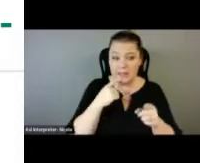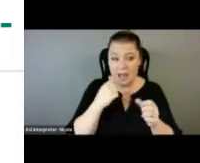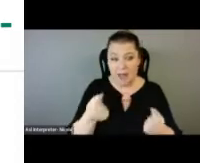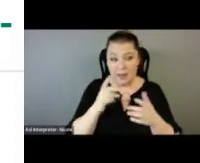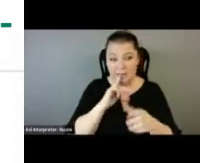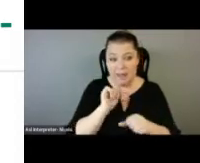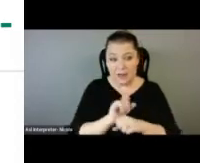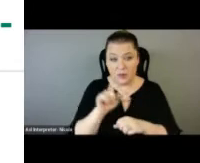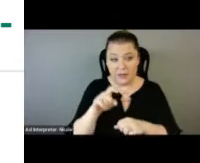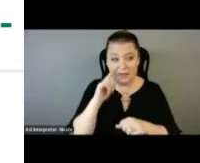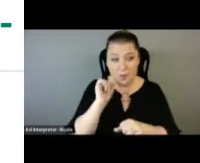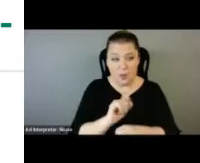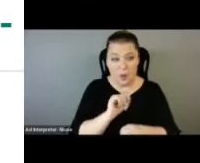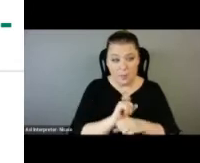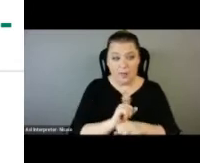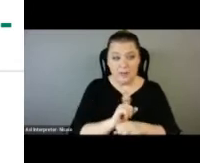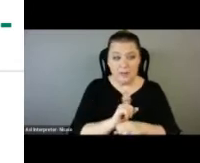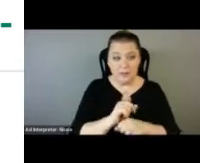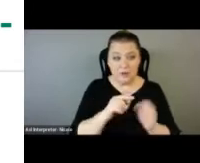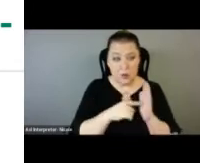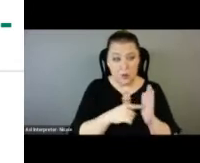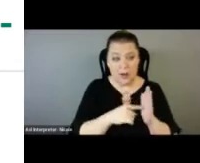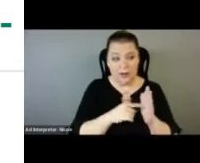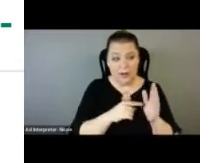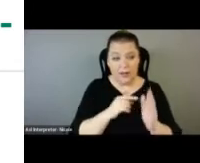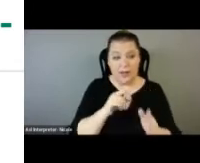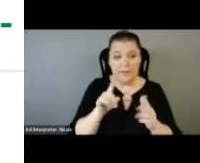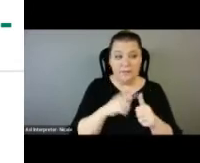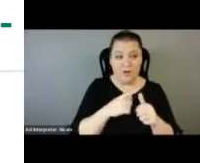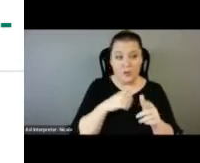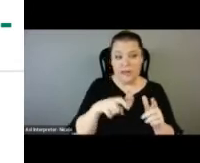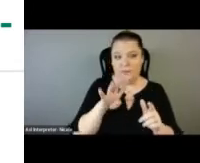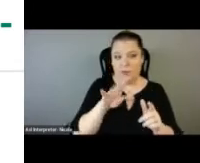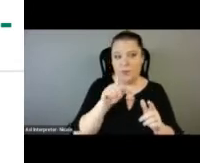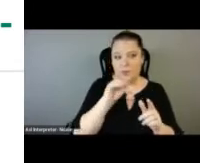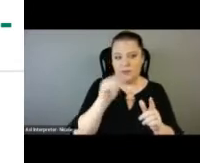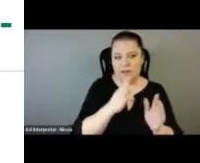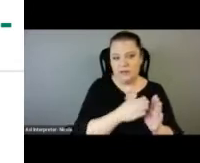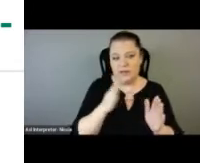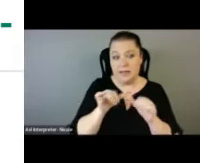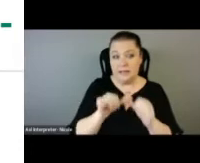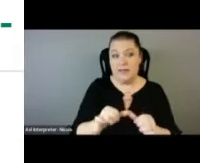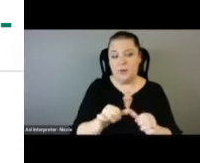shows that continuing means that of those 60% continue to have